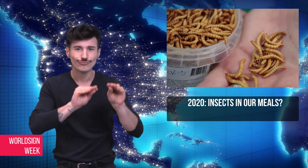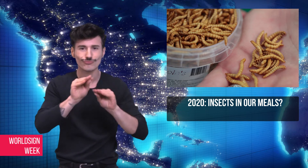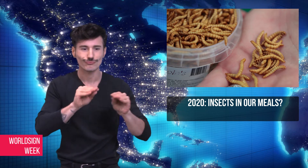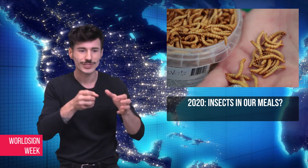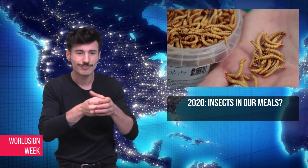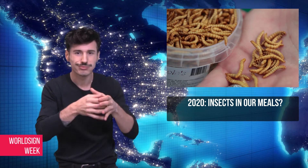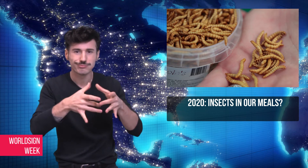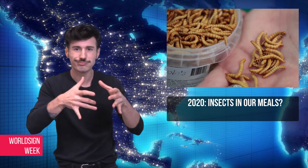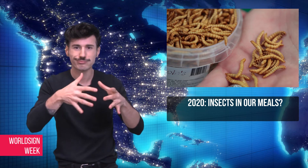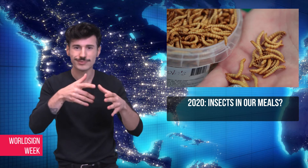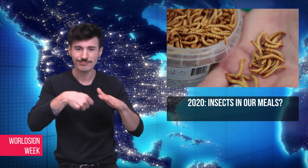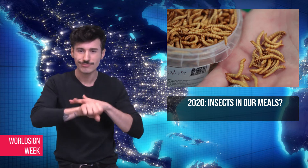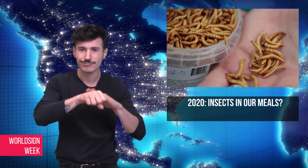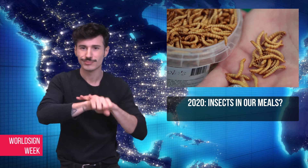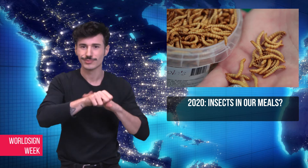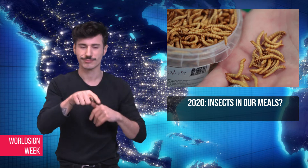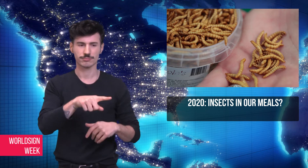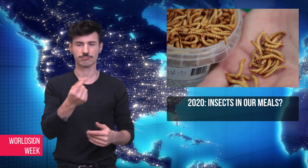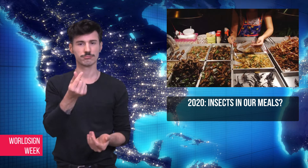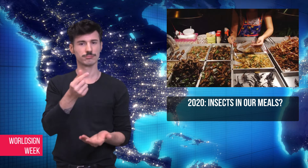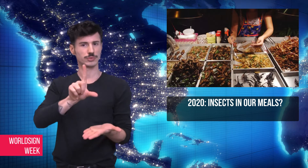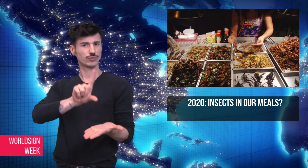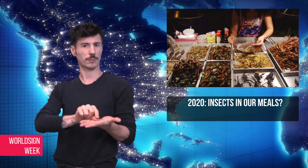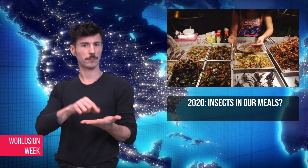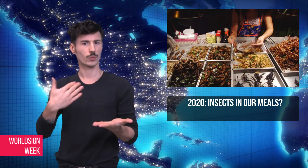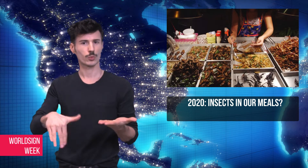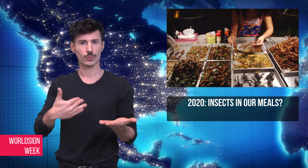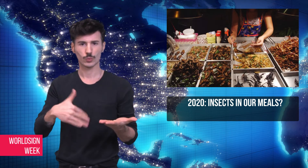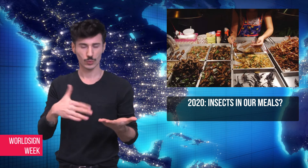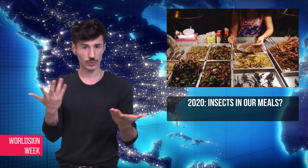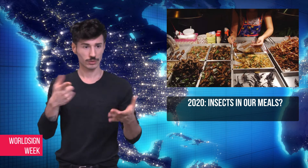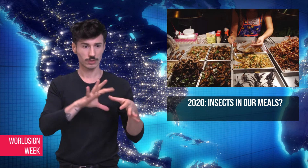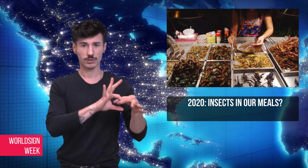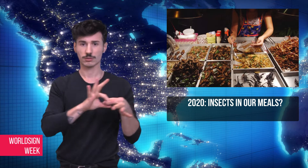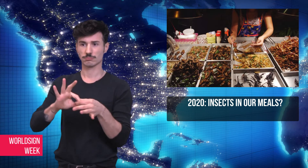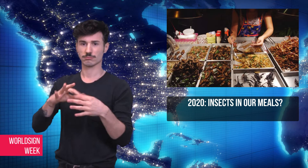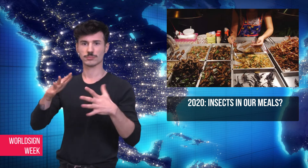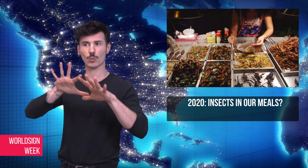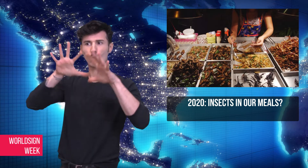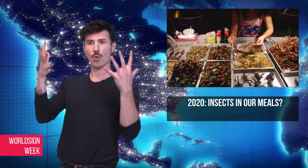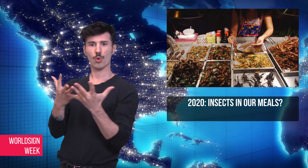breed - which is key to food sustainability and